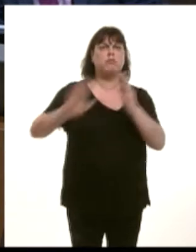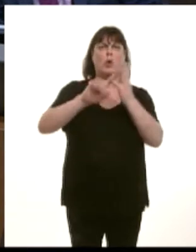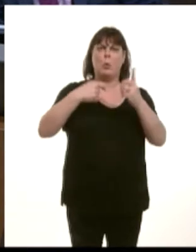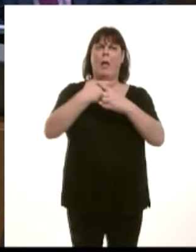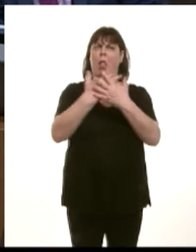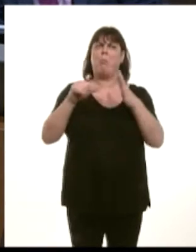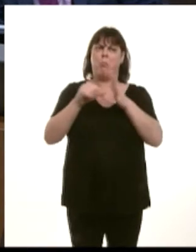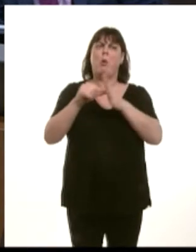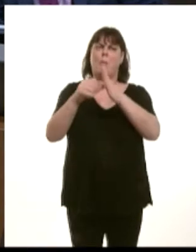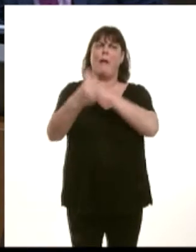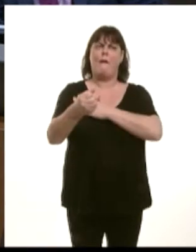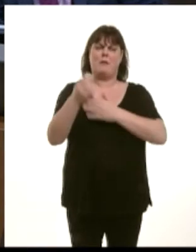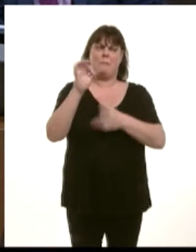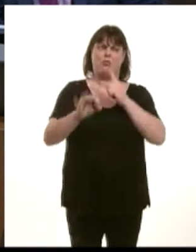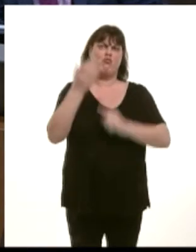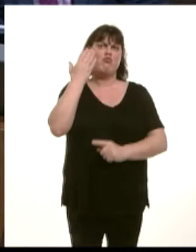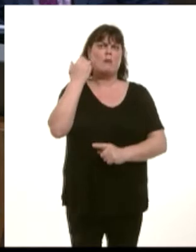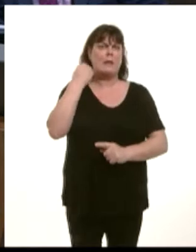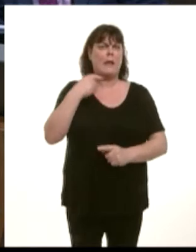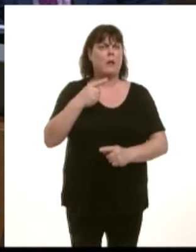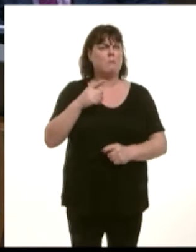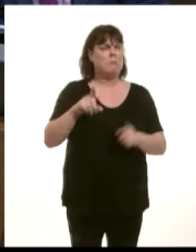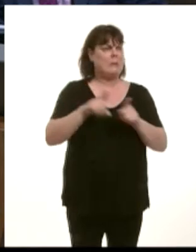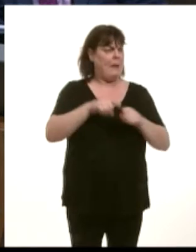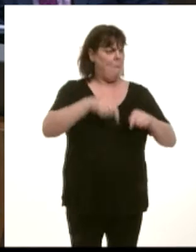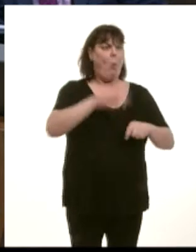the past few weeks, and that is true of Wales, England, Northern Ireland, and Scotland?